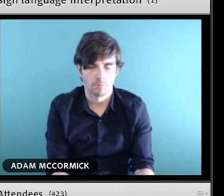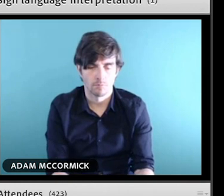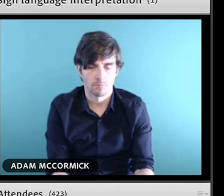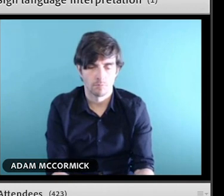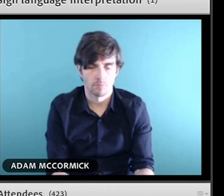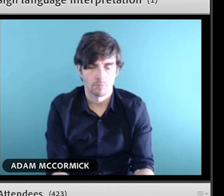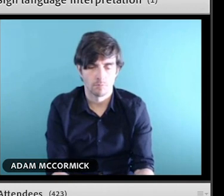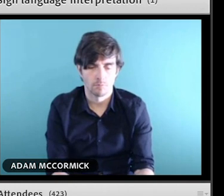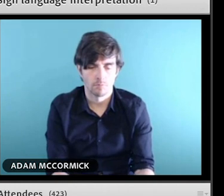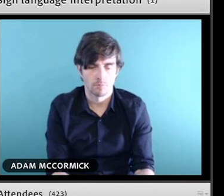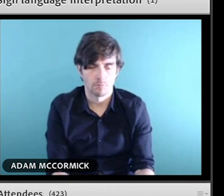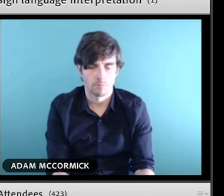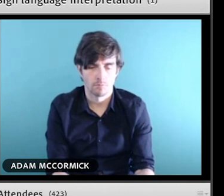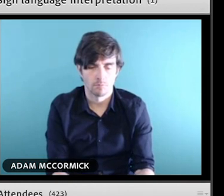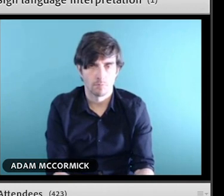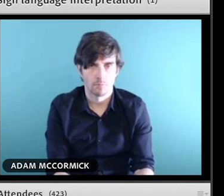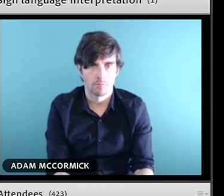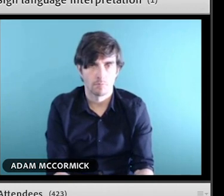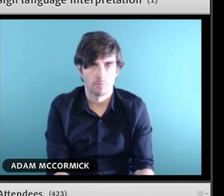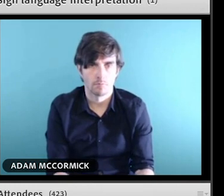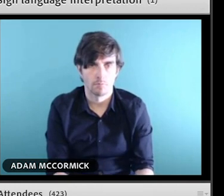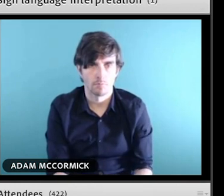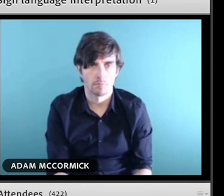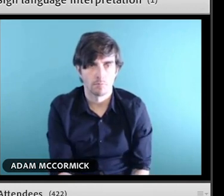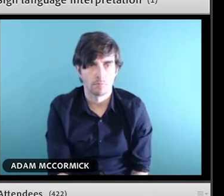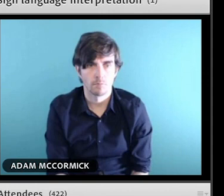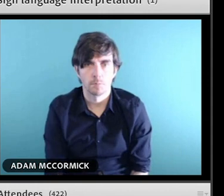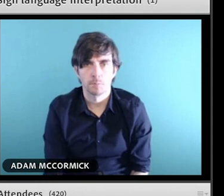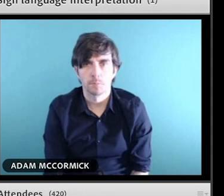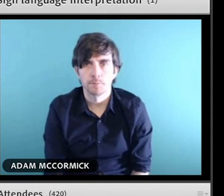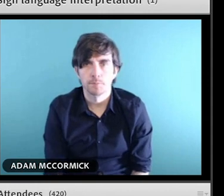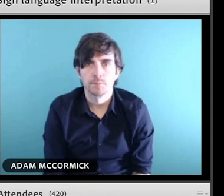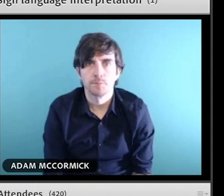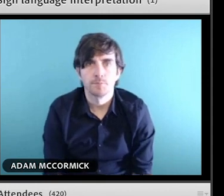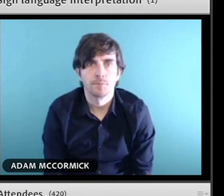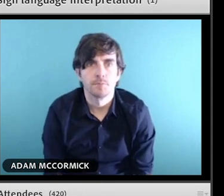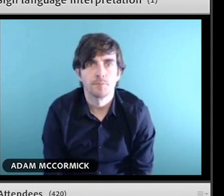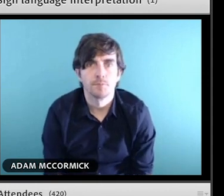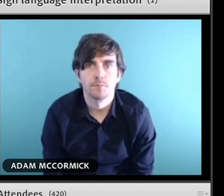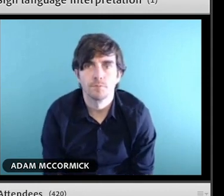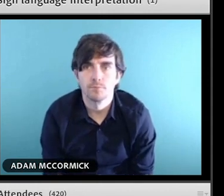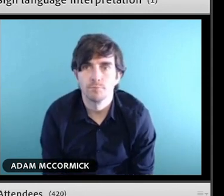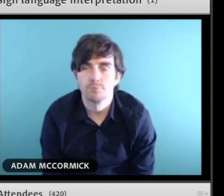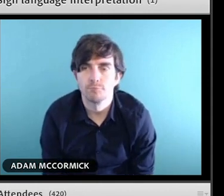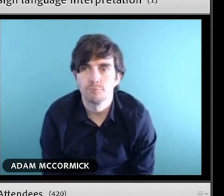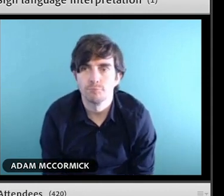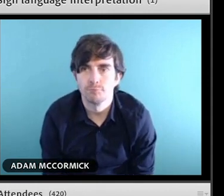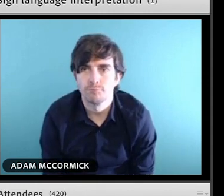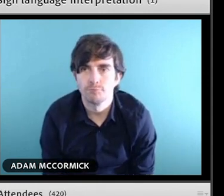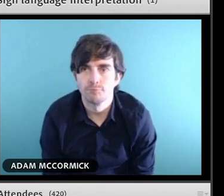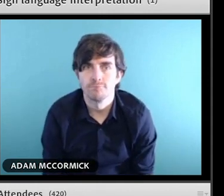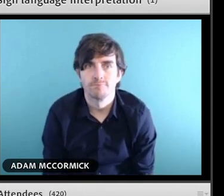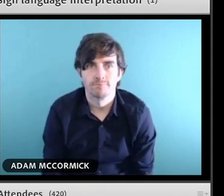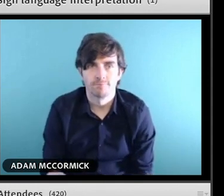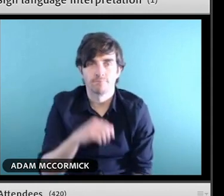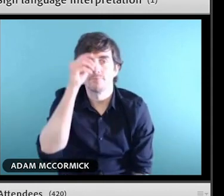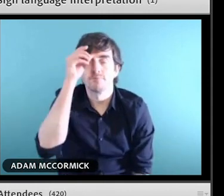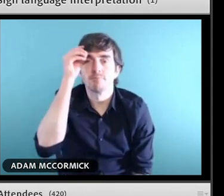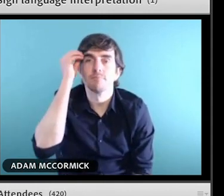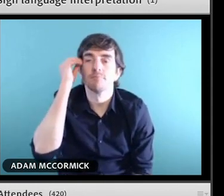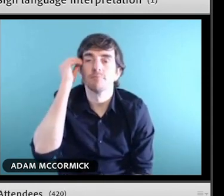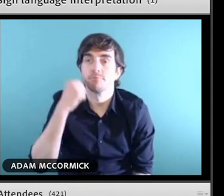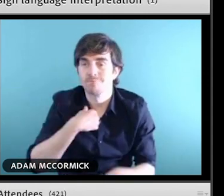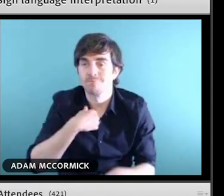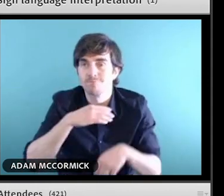I'll be asking Kirstin to reflect in realtime here on what we see. I think now we're starting